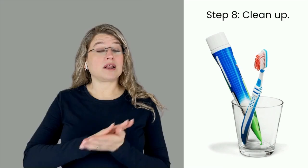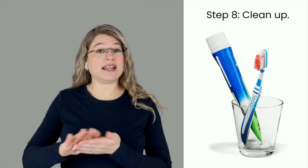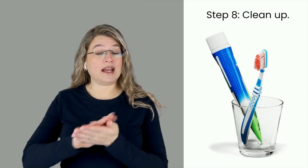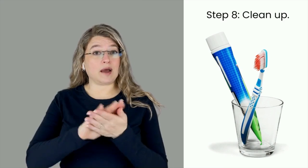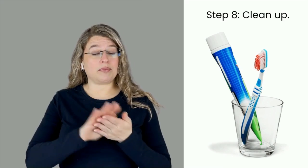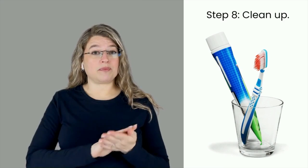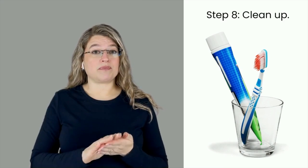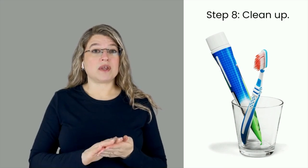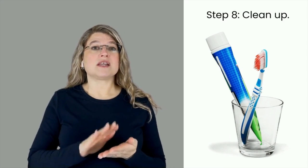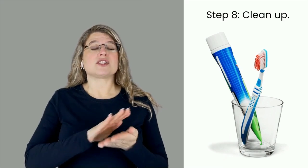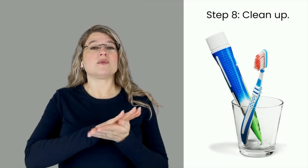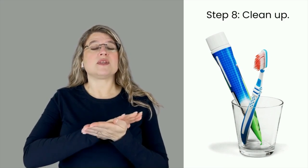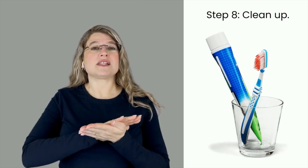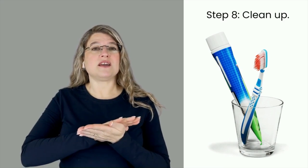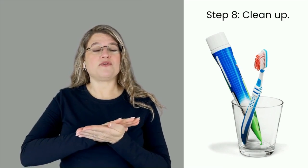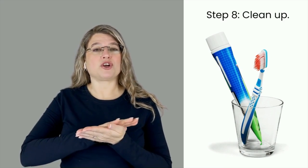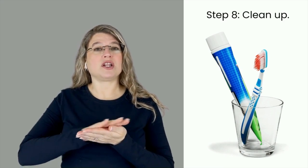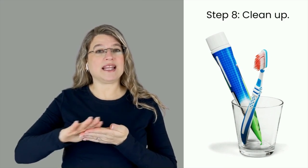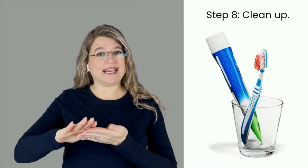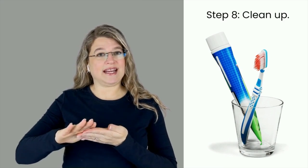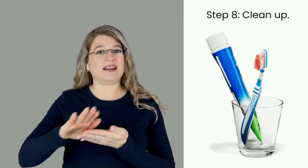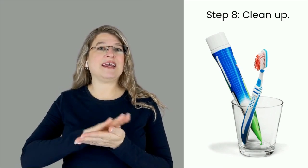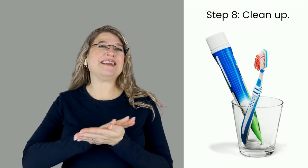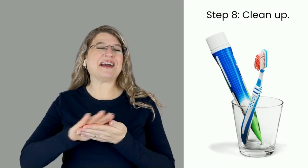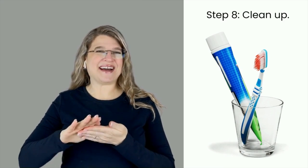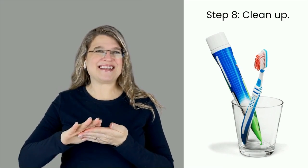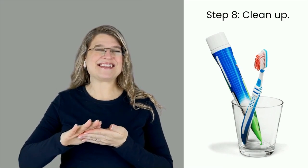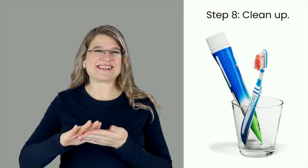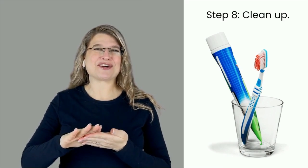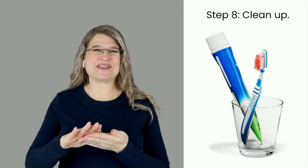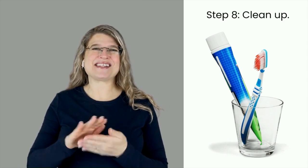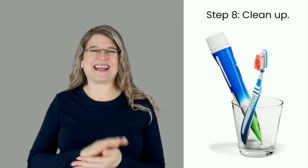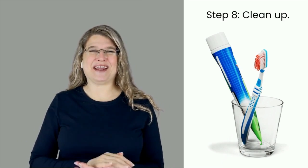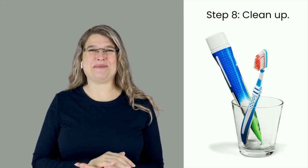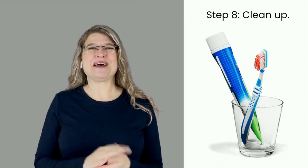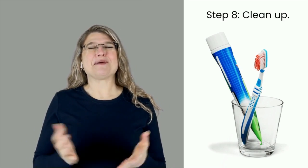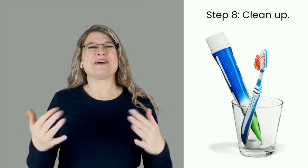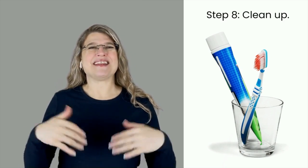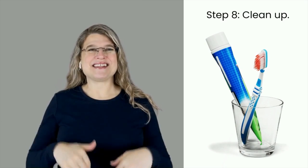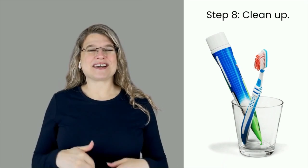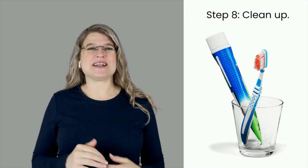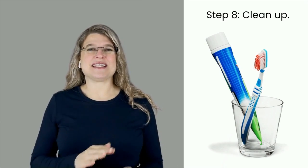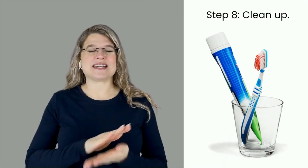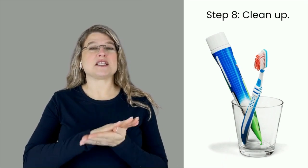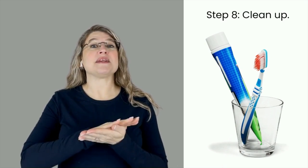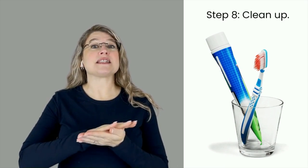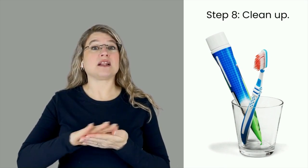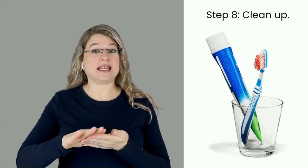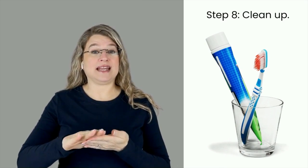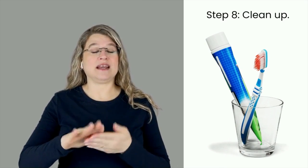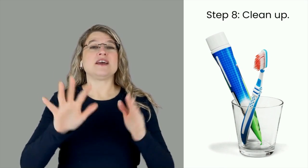Clean up. So the sign for clean and nice are the same, but in this context it means clean.